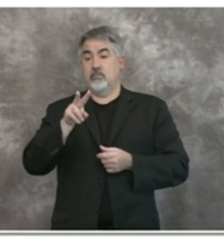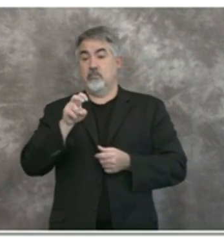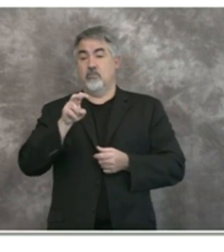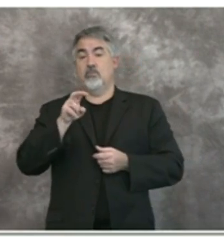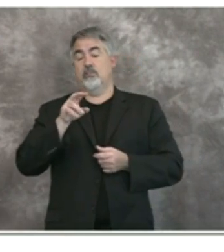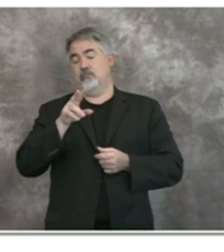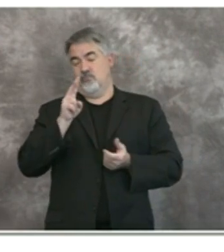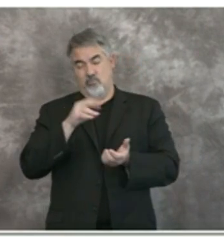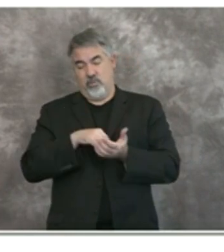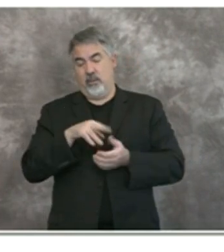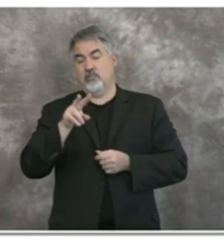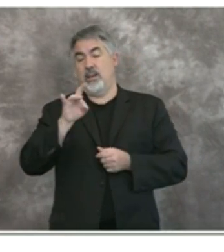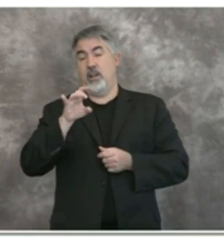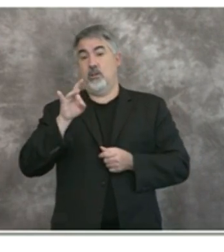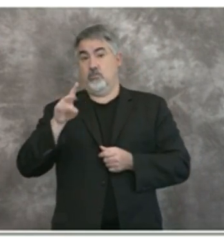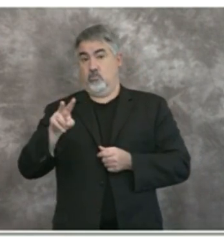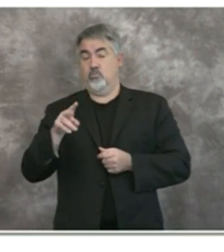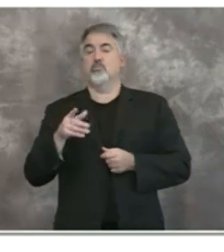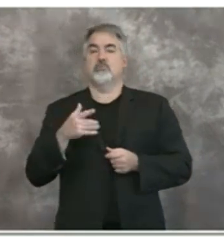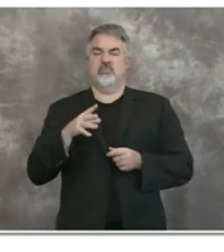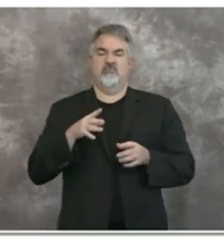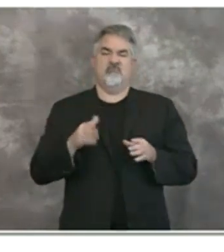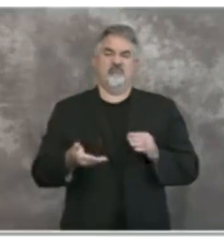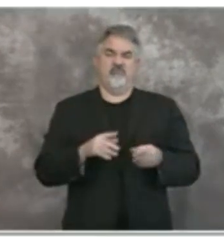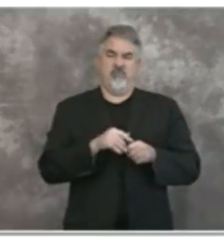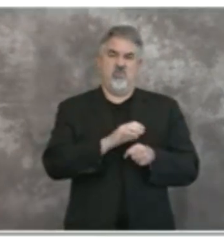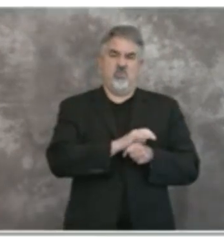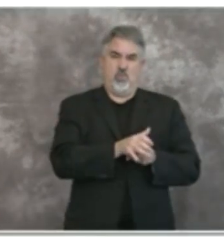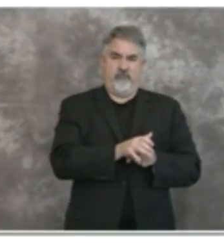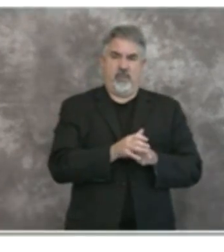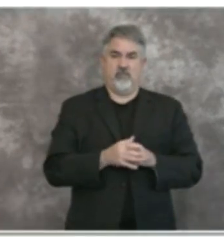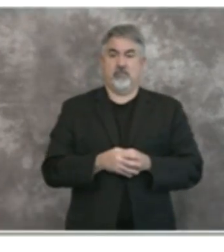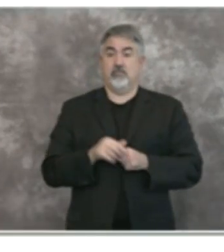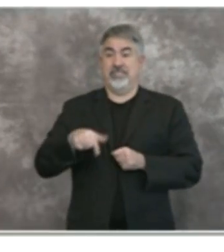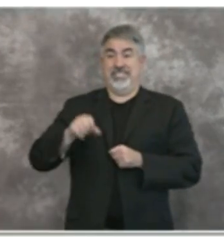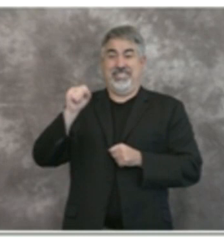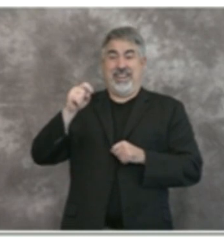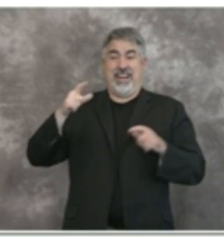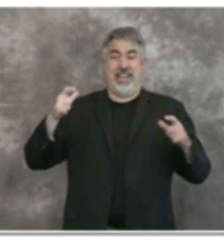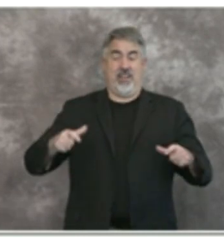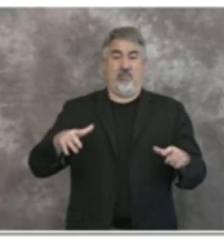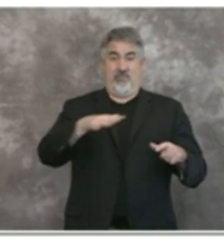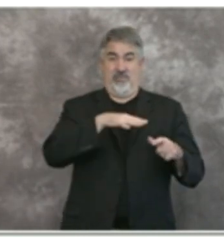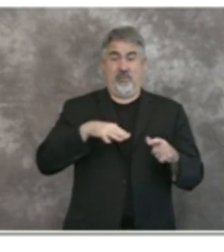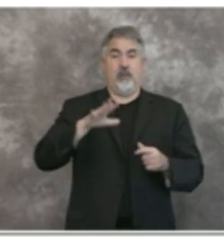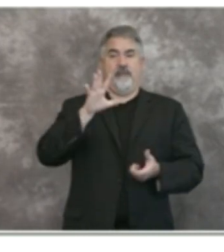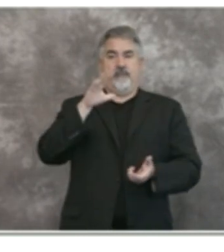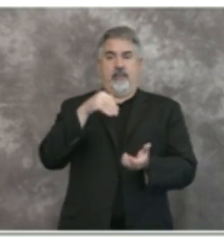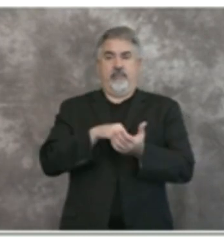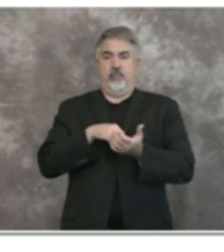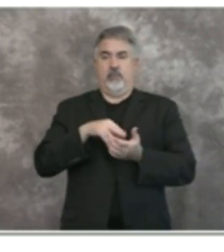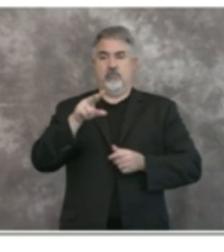CALIFORNIA IS REPORTING OVER 71,000 POSITIVE CASES, INCLUDING 2,800 AND 82 DEATHS